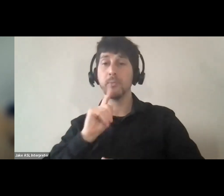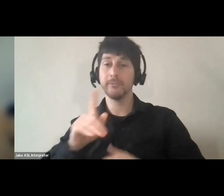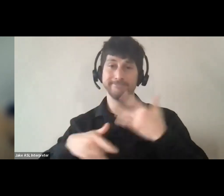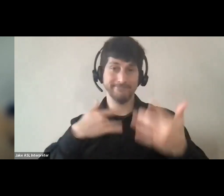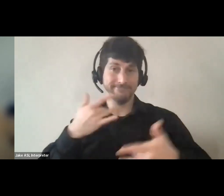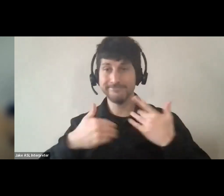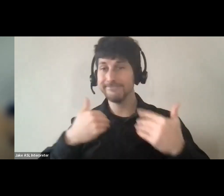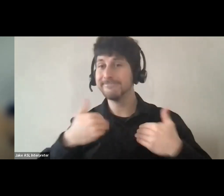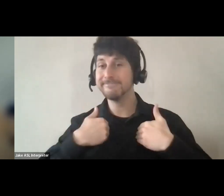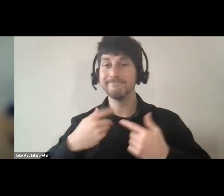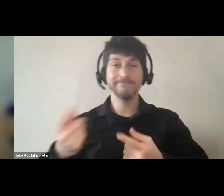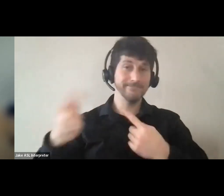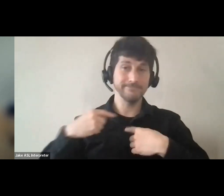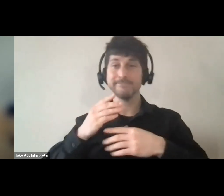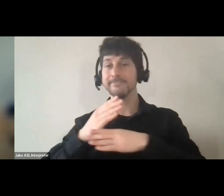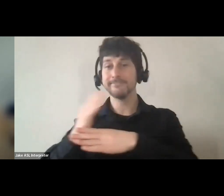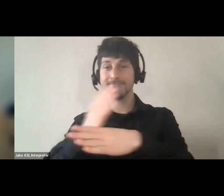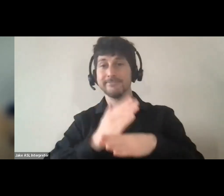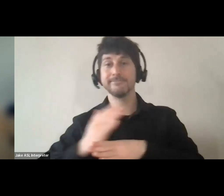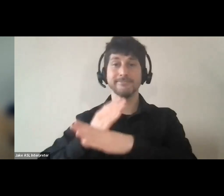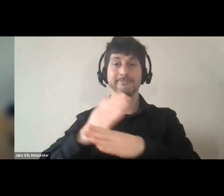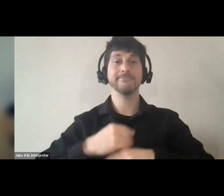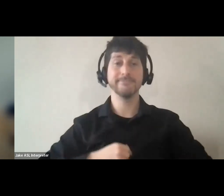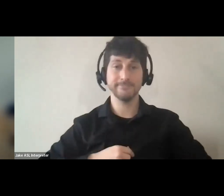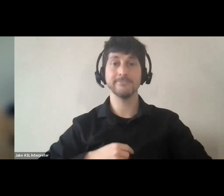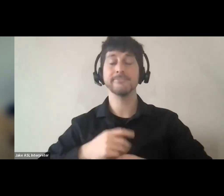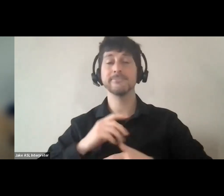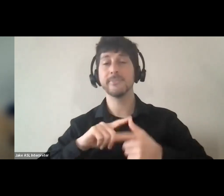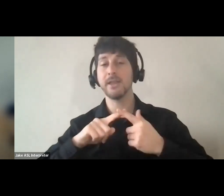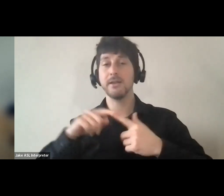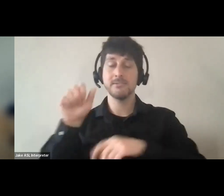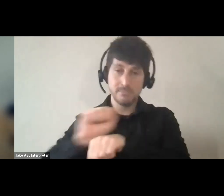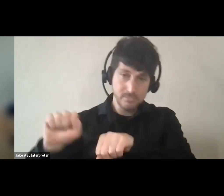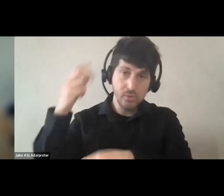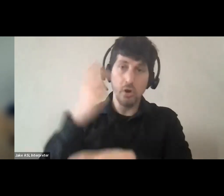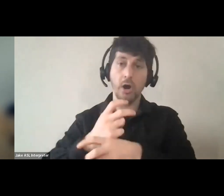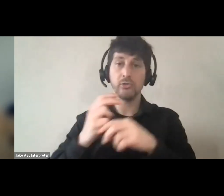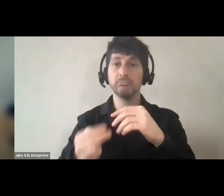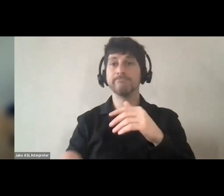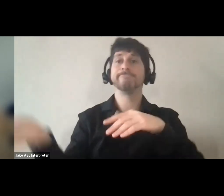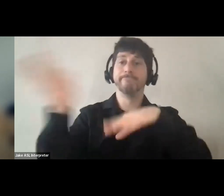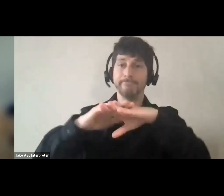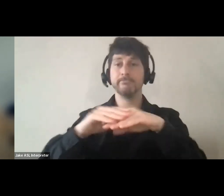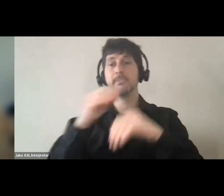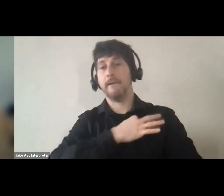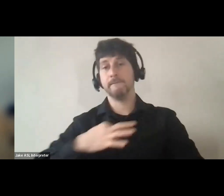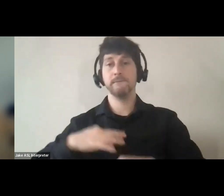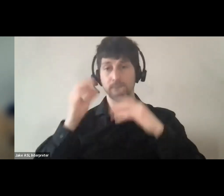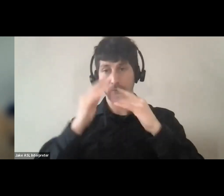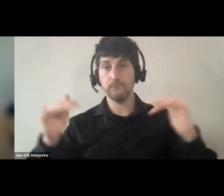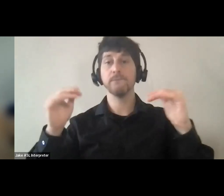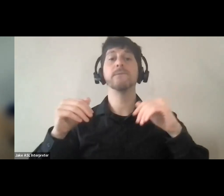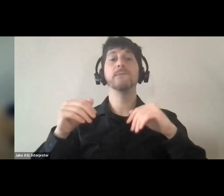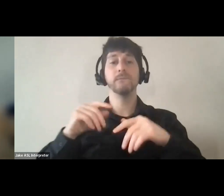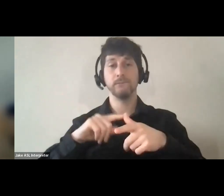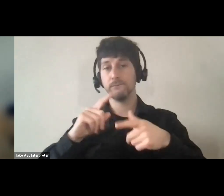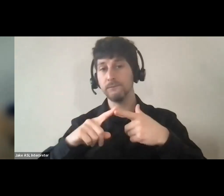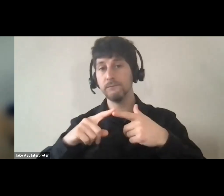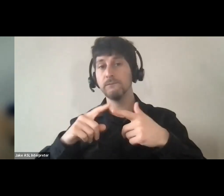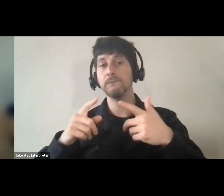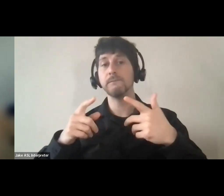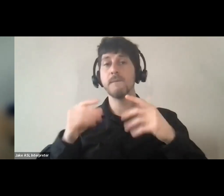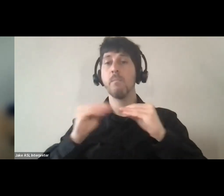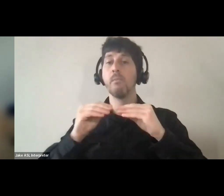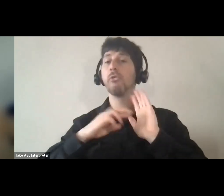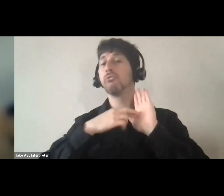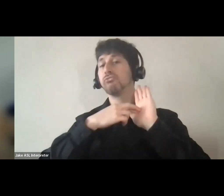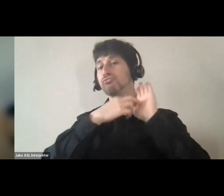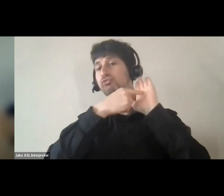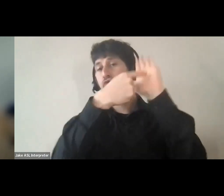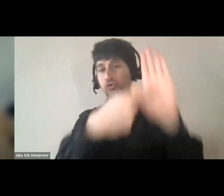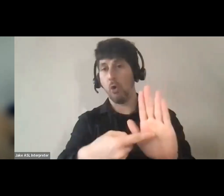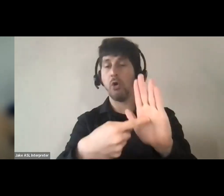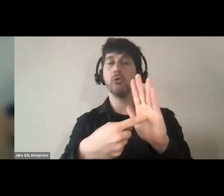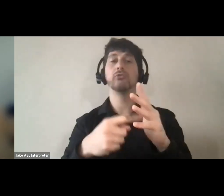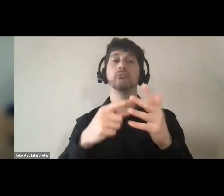We understand that centers for independent living, oftentimes it's helpful to see how these things work.